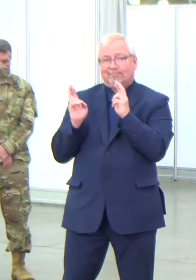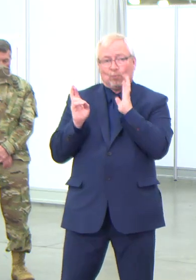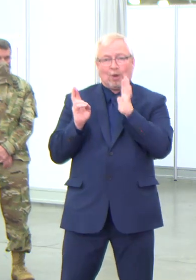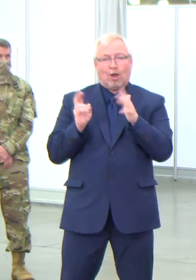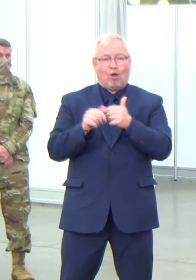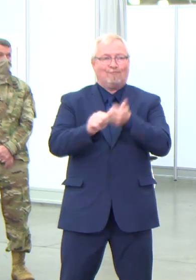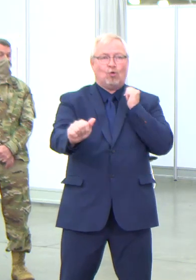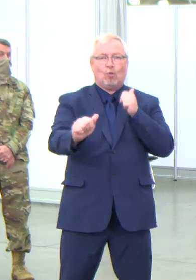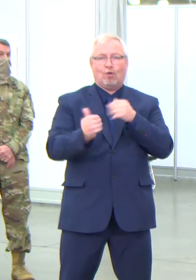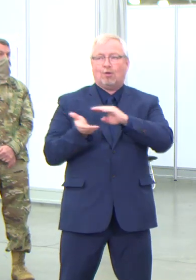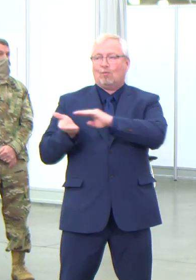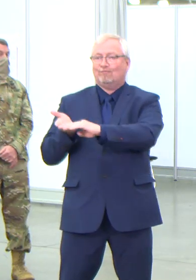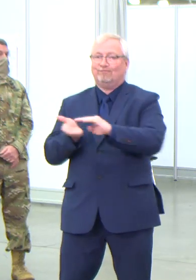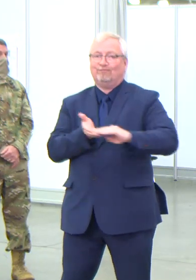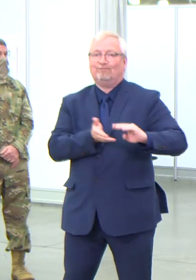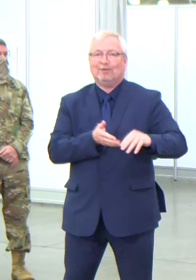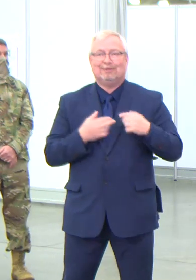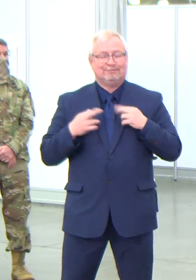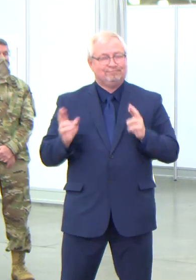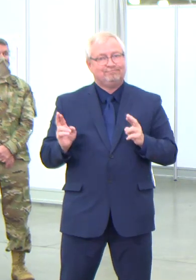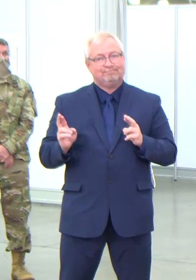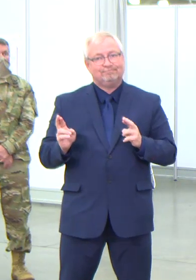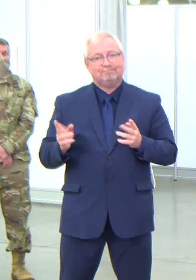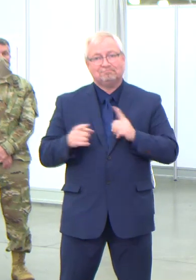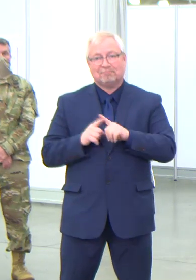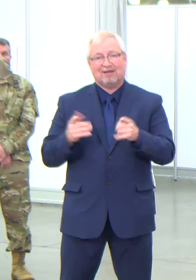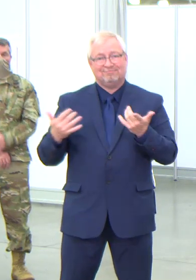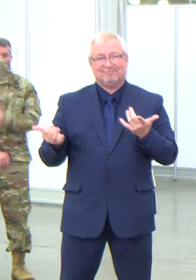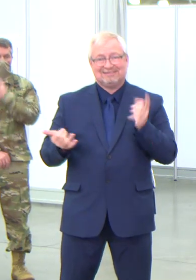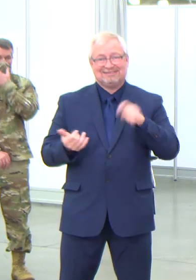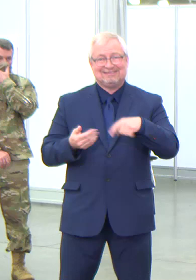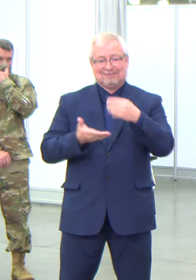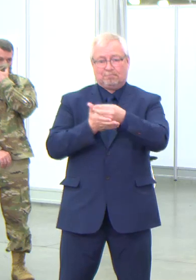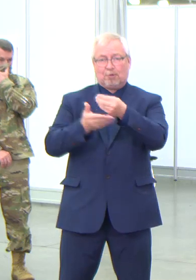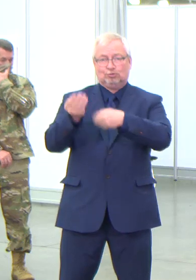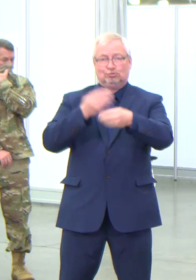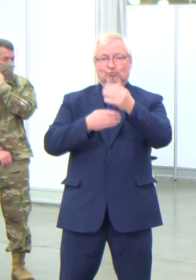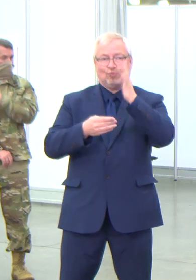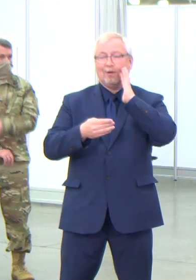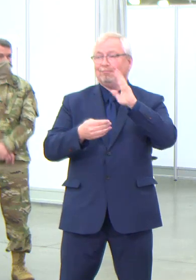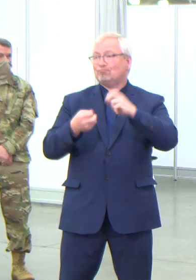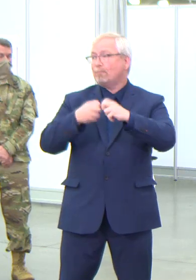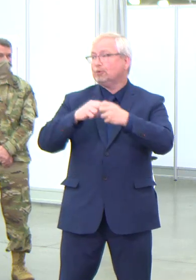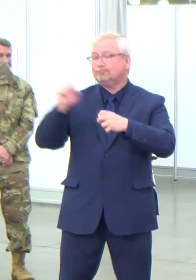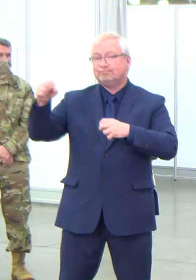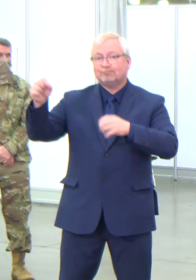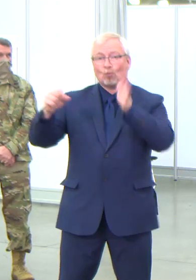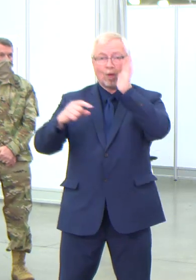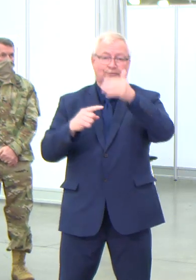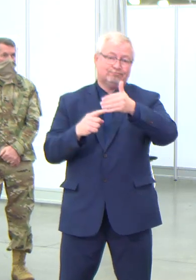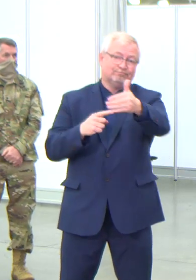anticipate, I'm hoping we're going to avoid major lay offs, but there's going to be massive budget problem. I mean, I imagine we're going